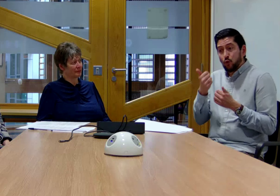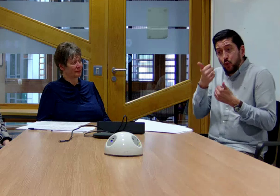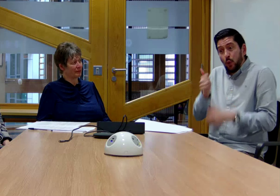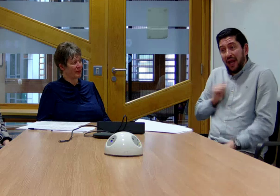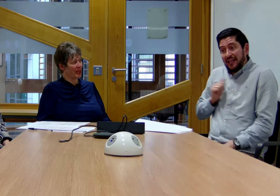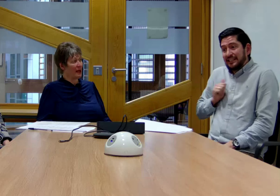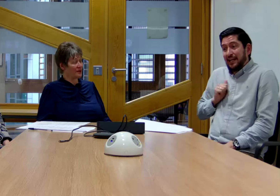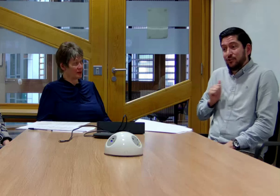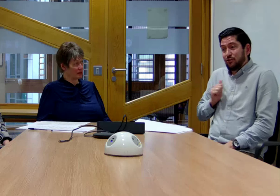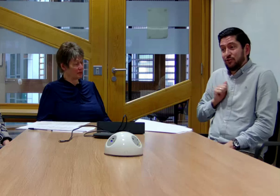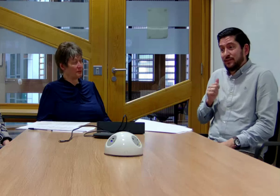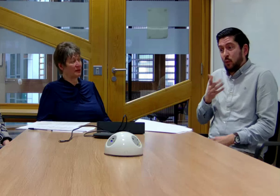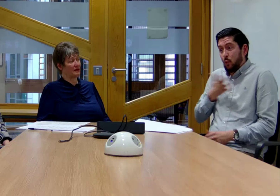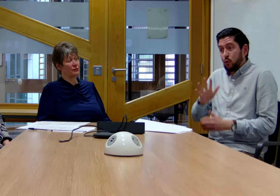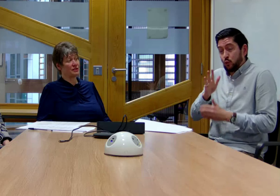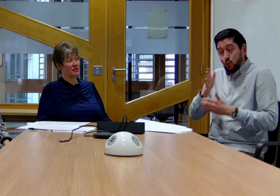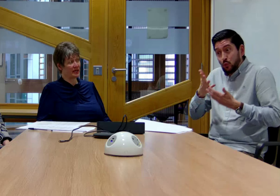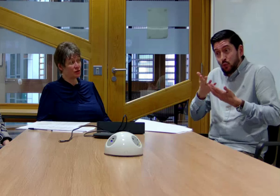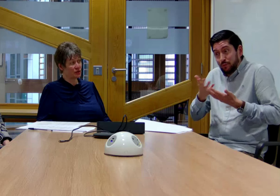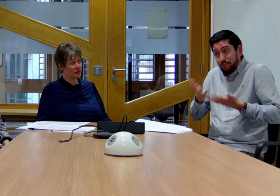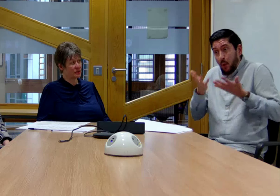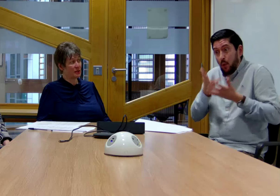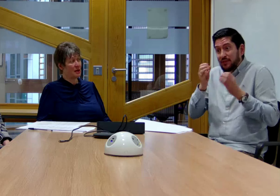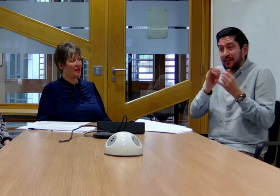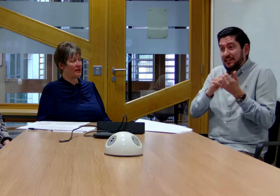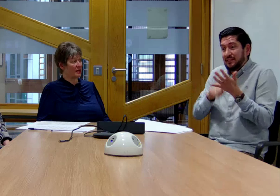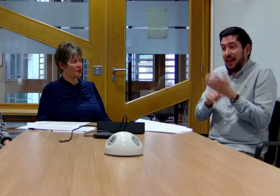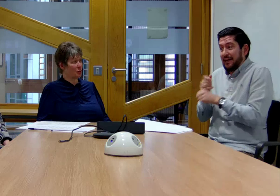correctly.